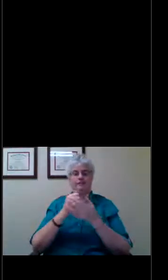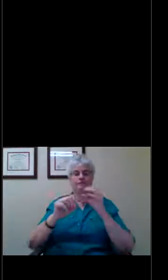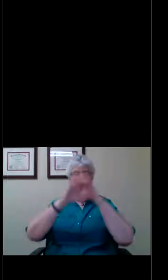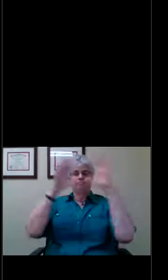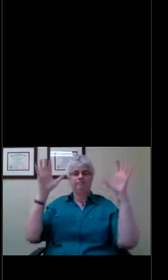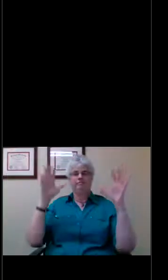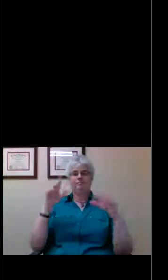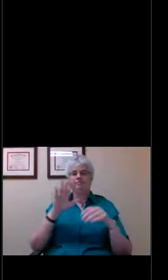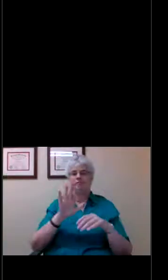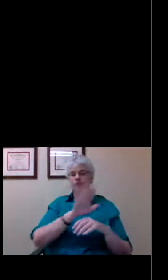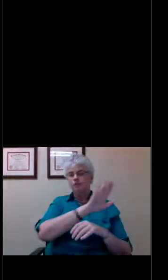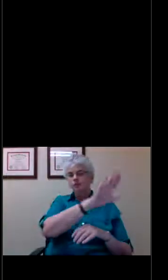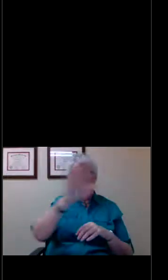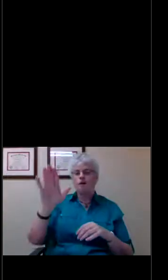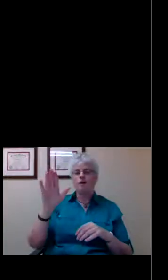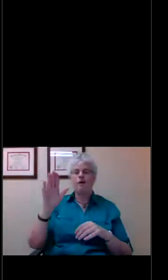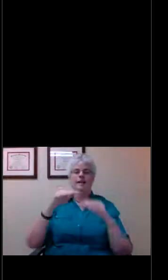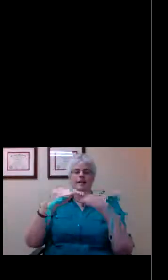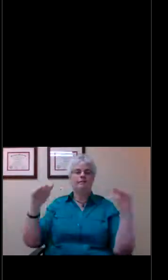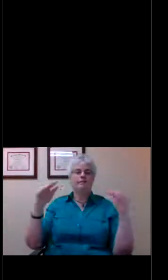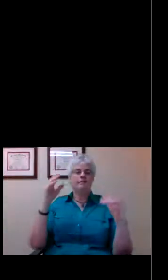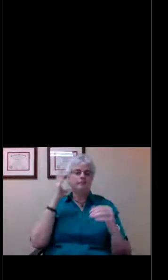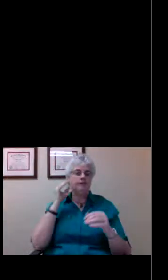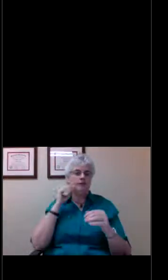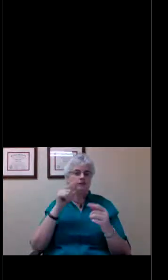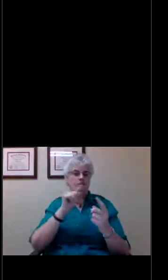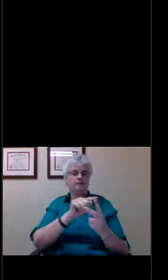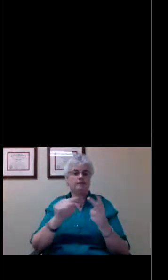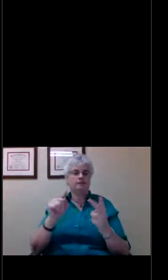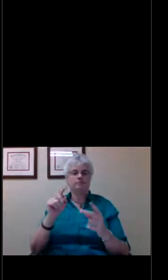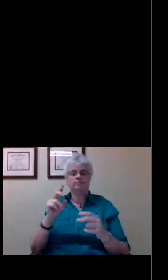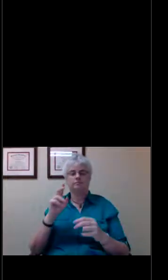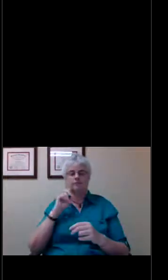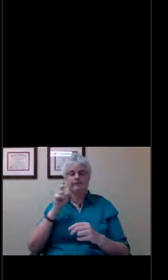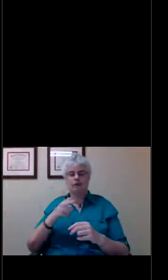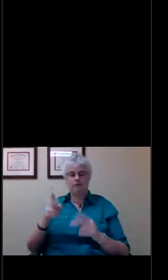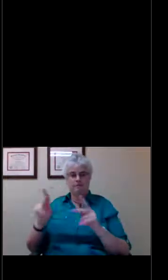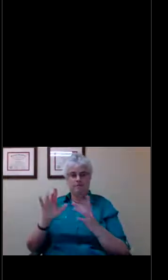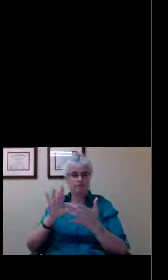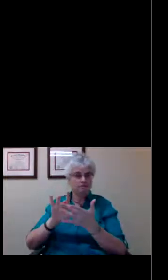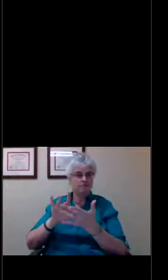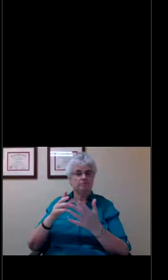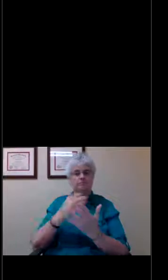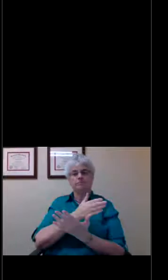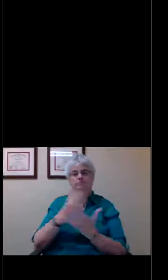Holly: Okay, and that's really helpful for me to get an idea of your level of experience and exposure to Deaf